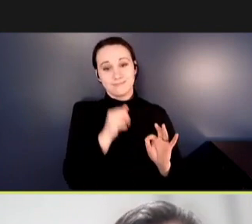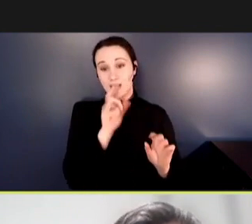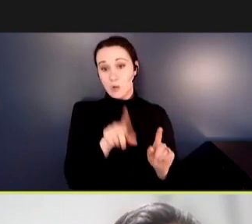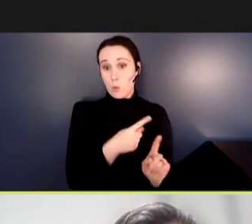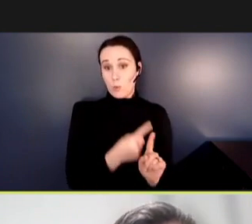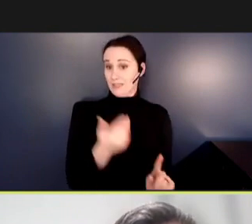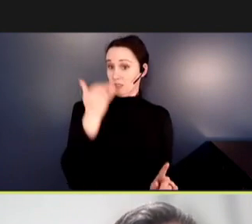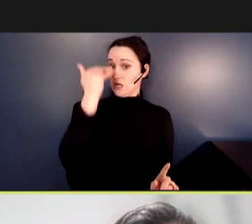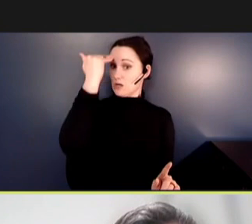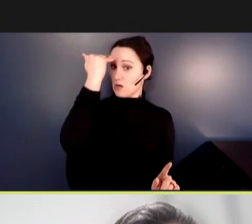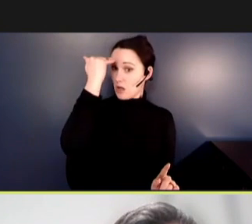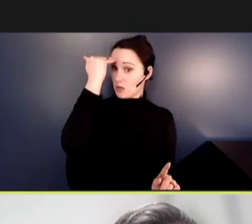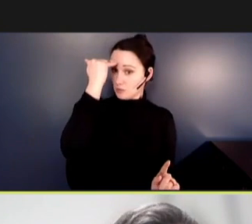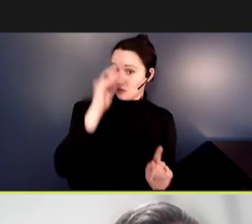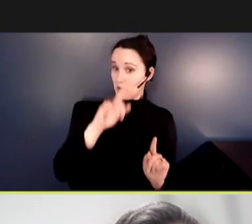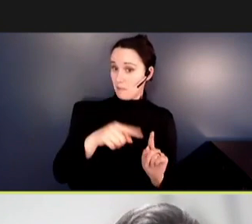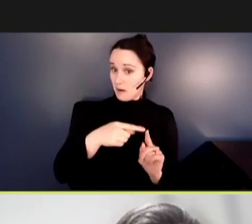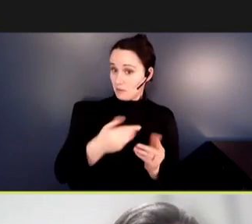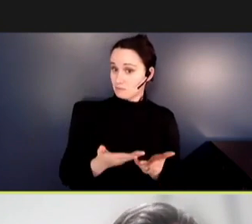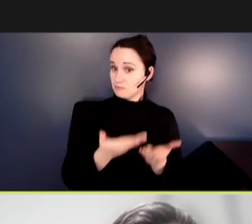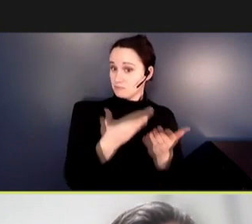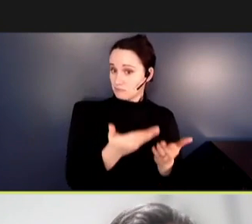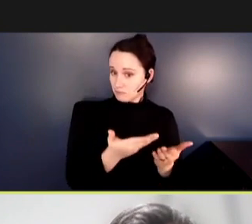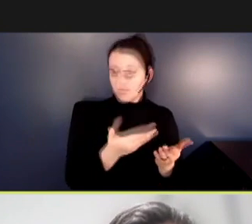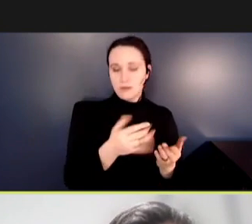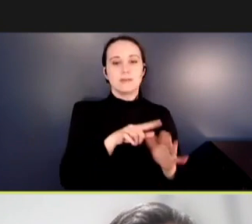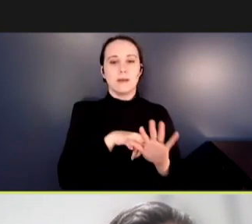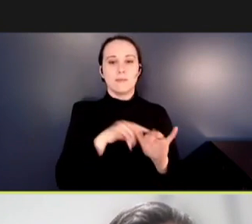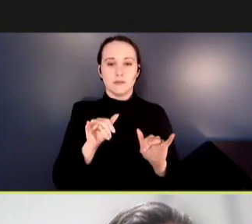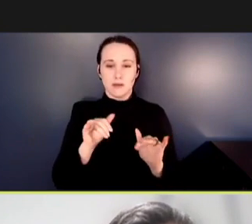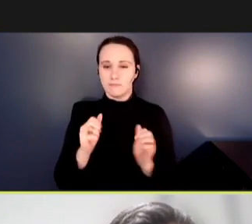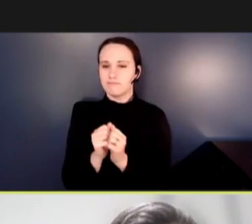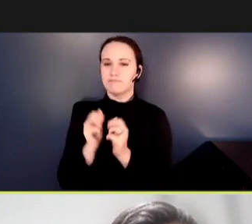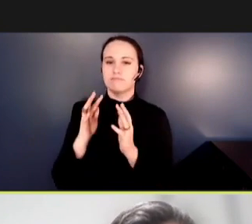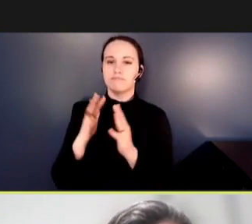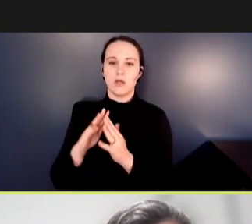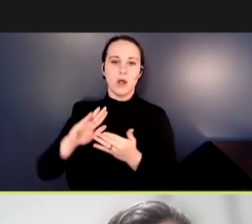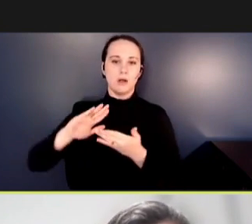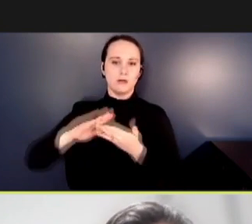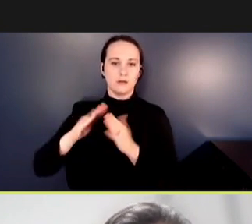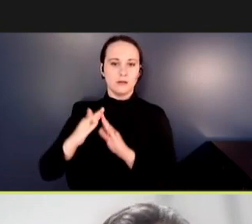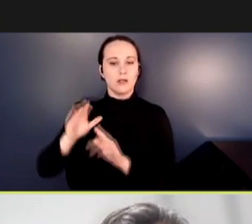these recommendations, but creating a culture of maternal immunization among all antenatal